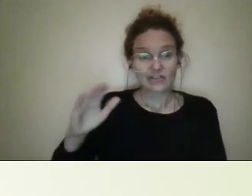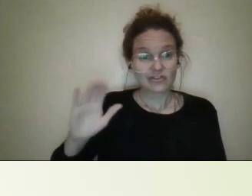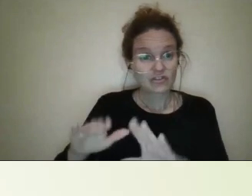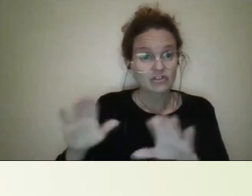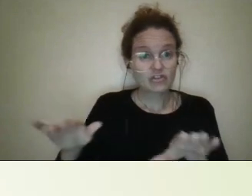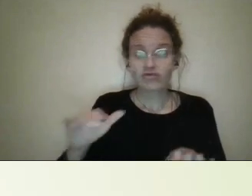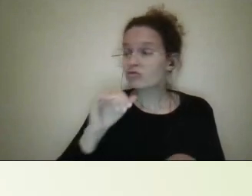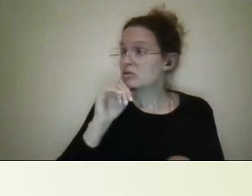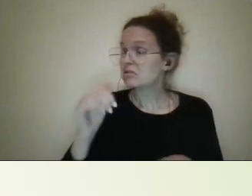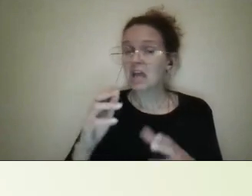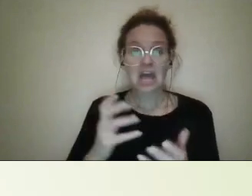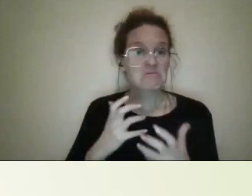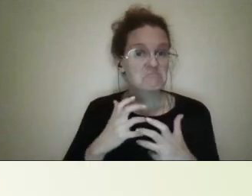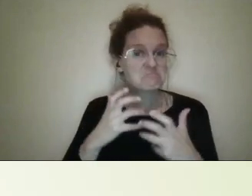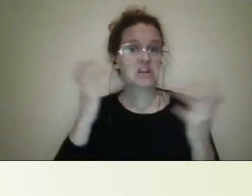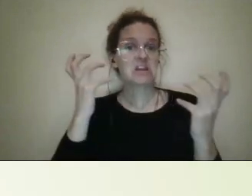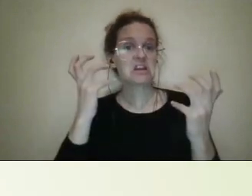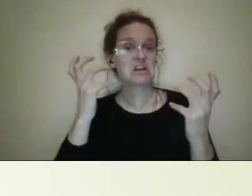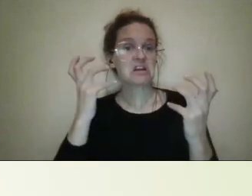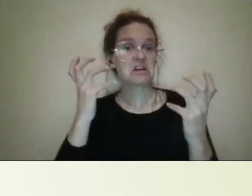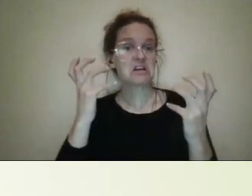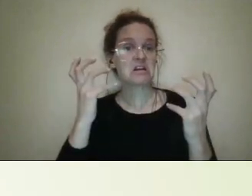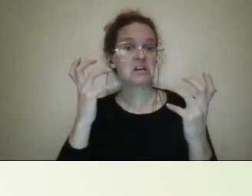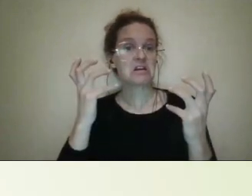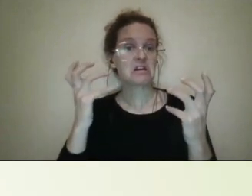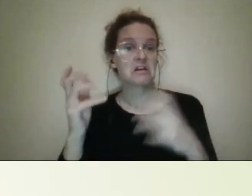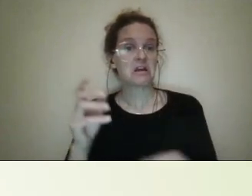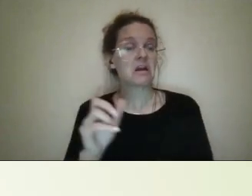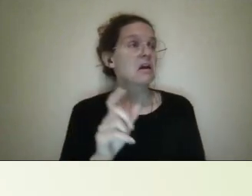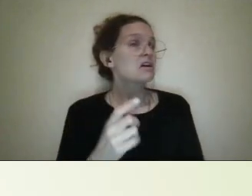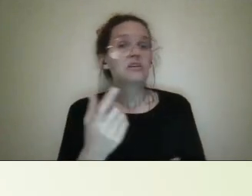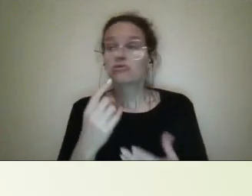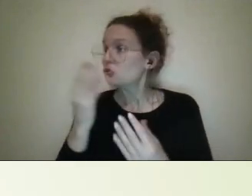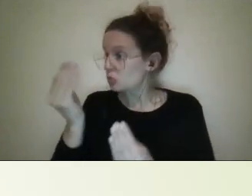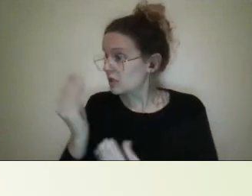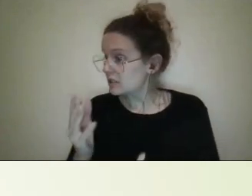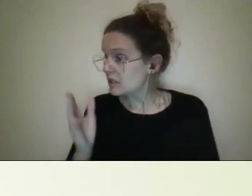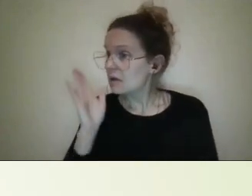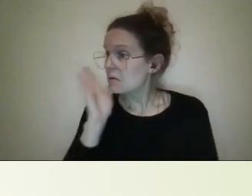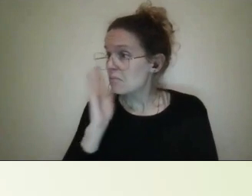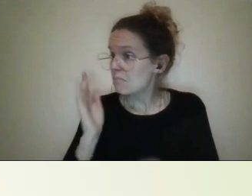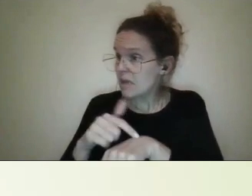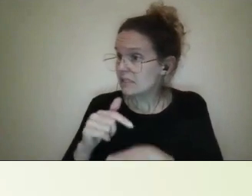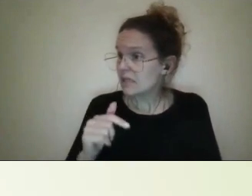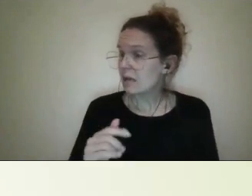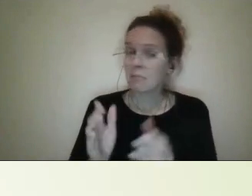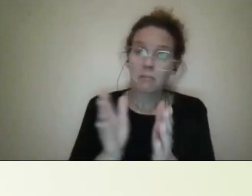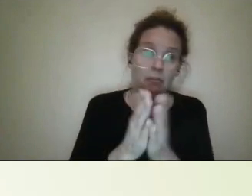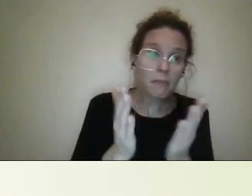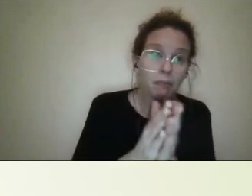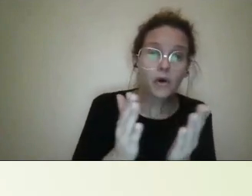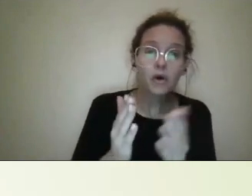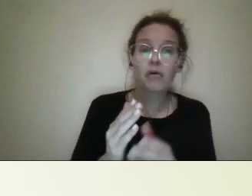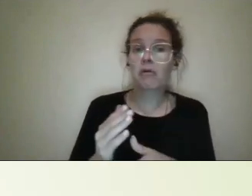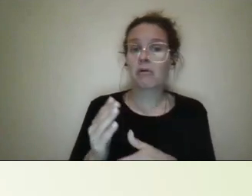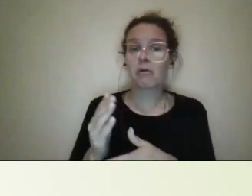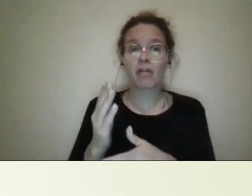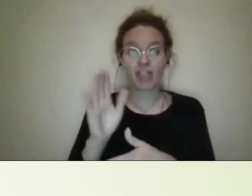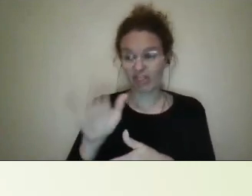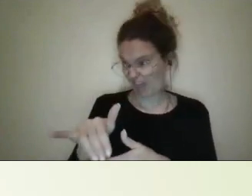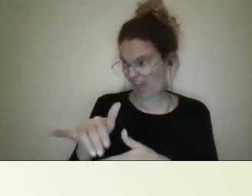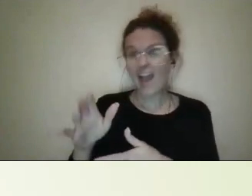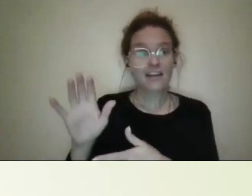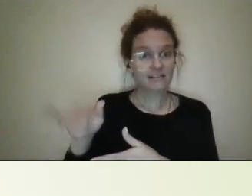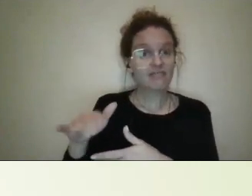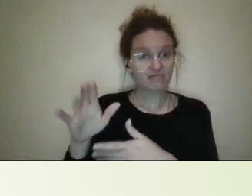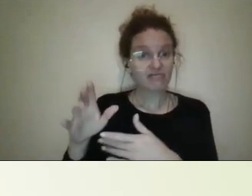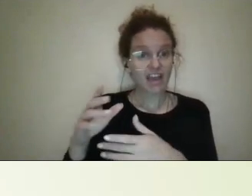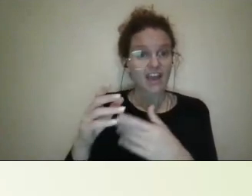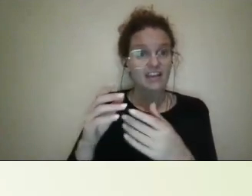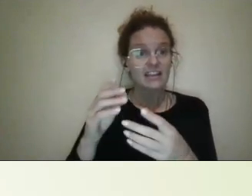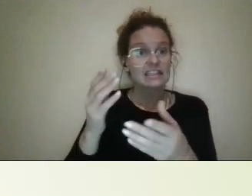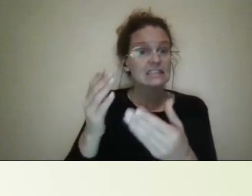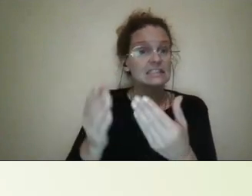just say "bed" or "I'm tired" or "book," some of those things. That's what we want, to replace that